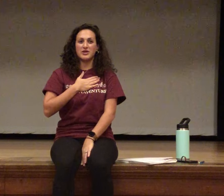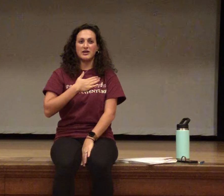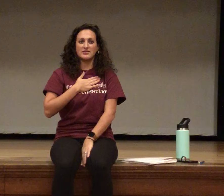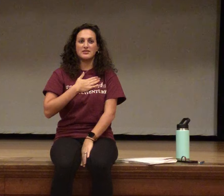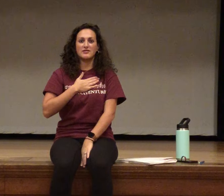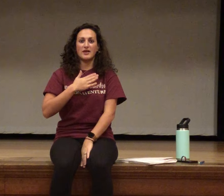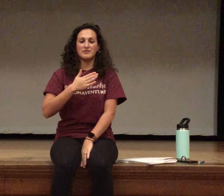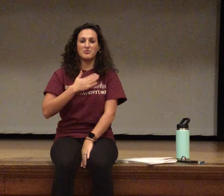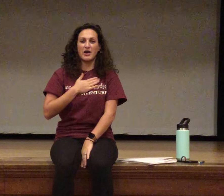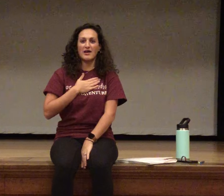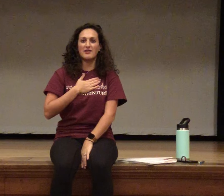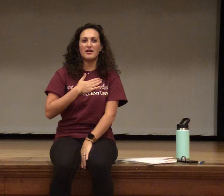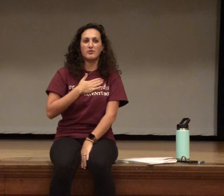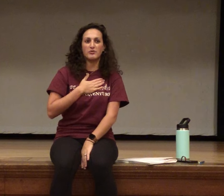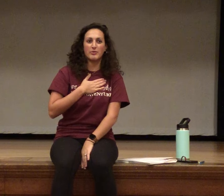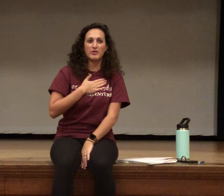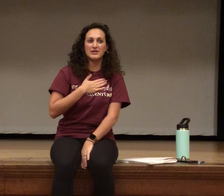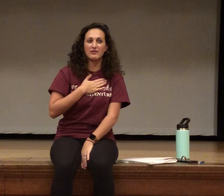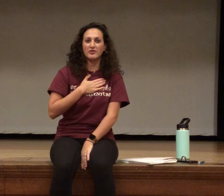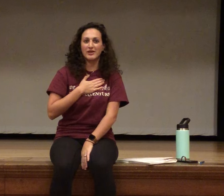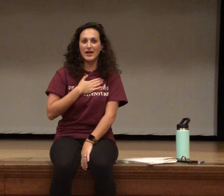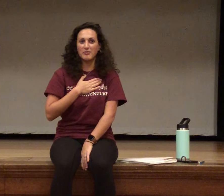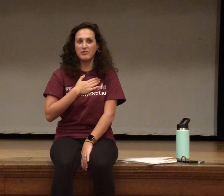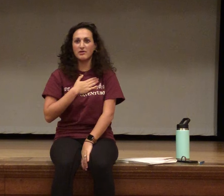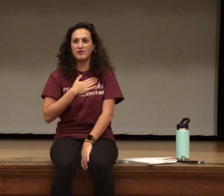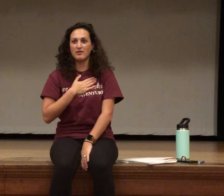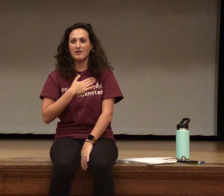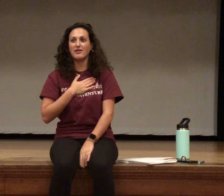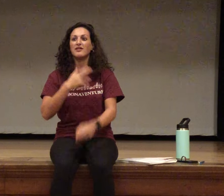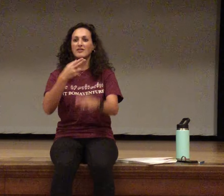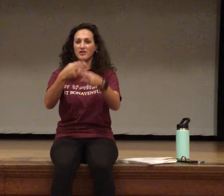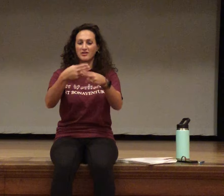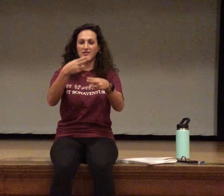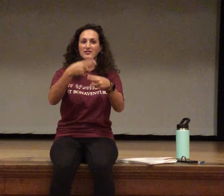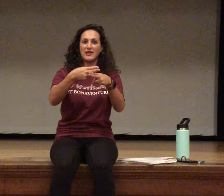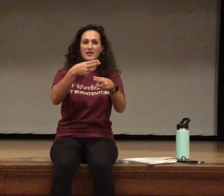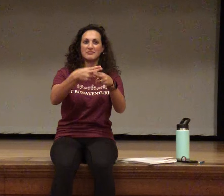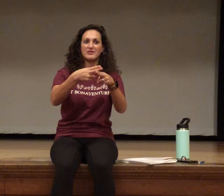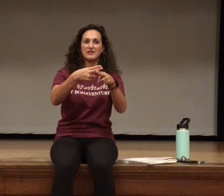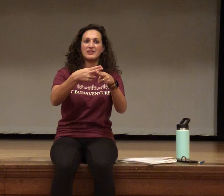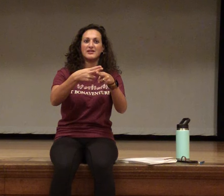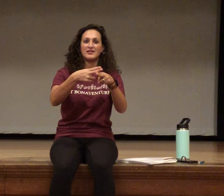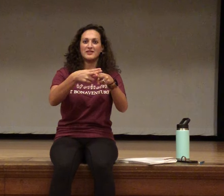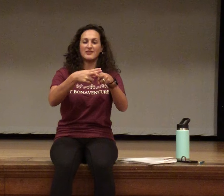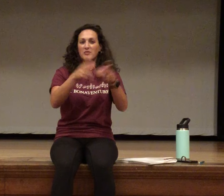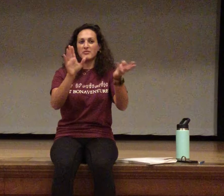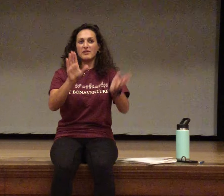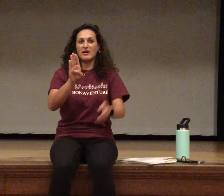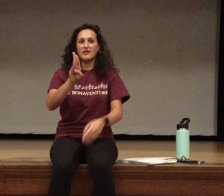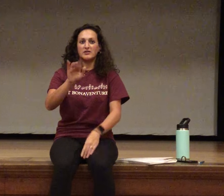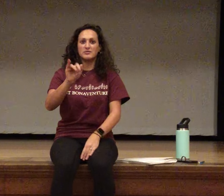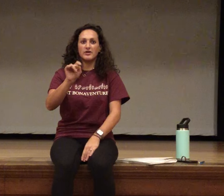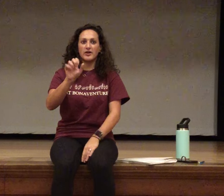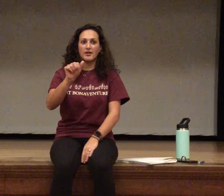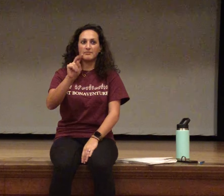to chest yep so mine anyone remember this time for a name good name yep and then you spell your name